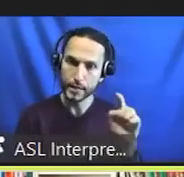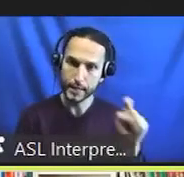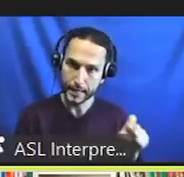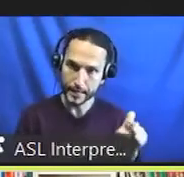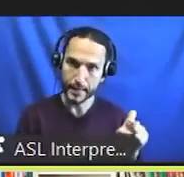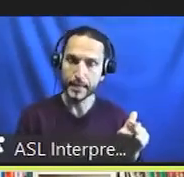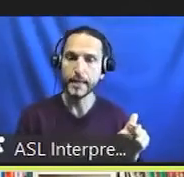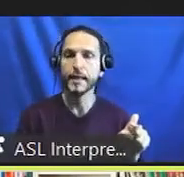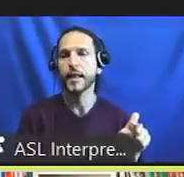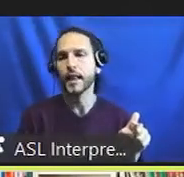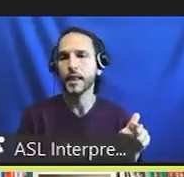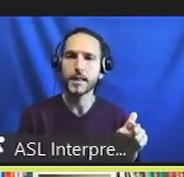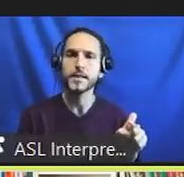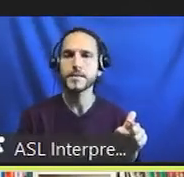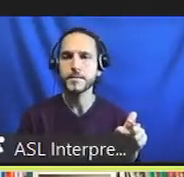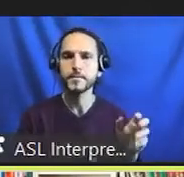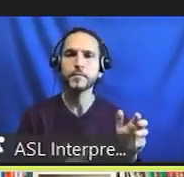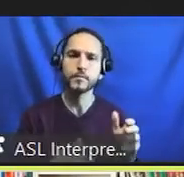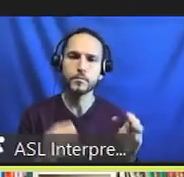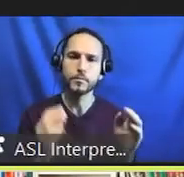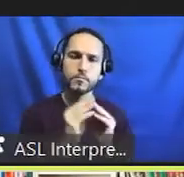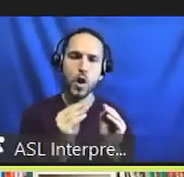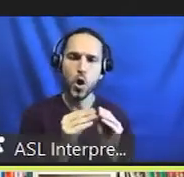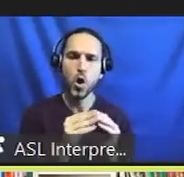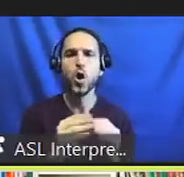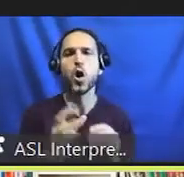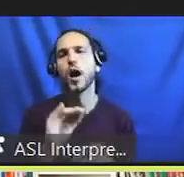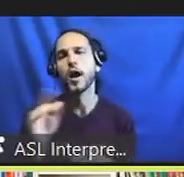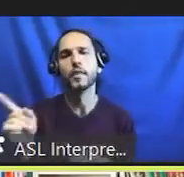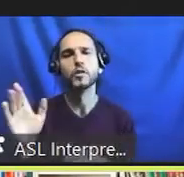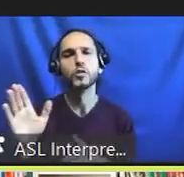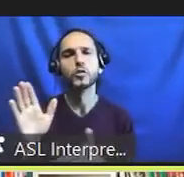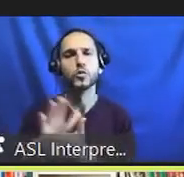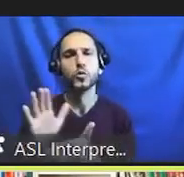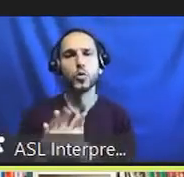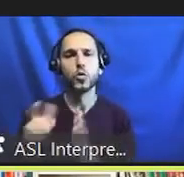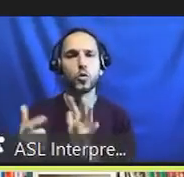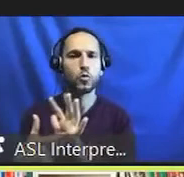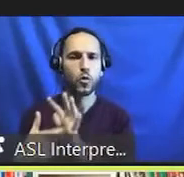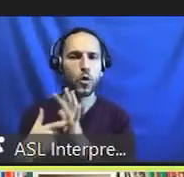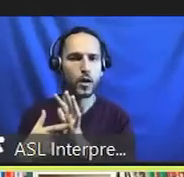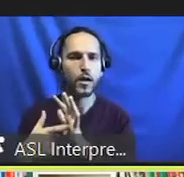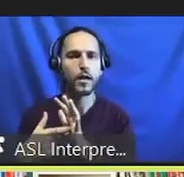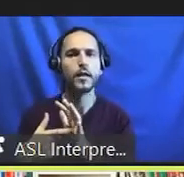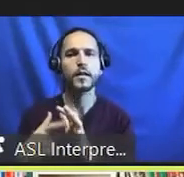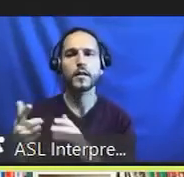were more subtle and the school's requirements also were more demanding.